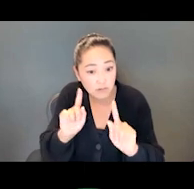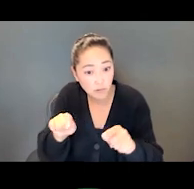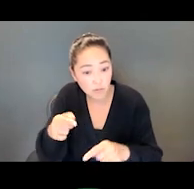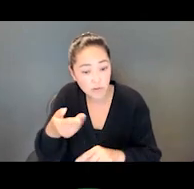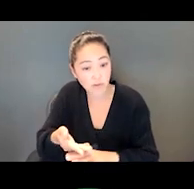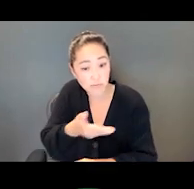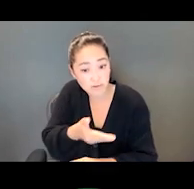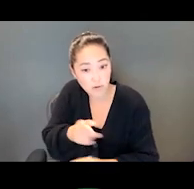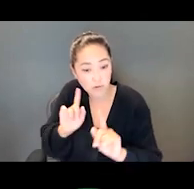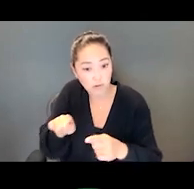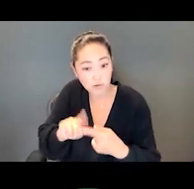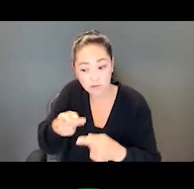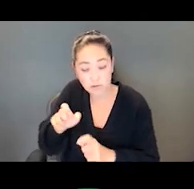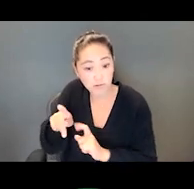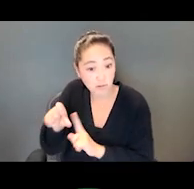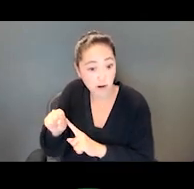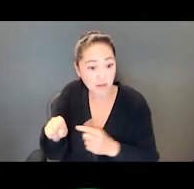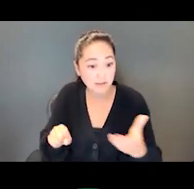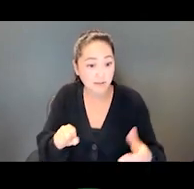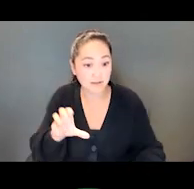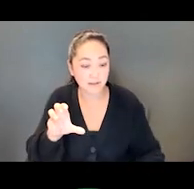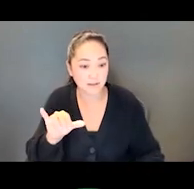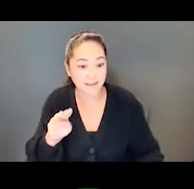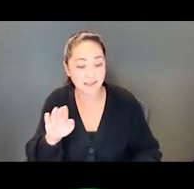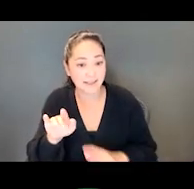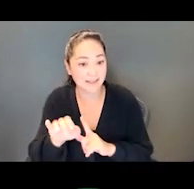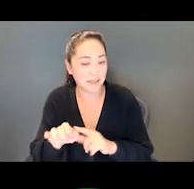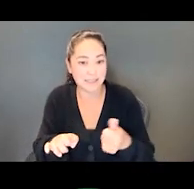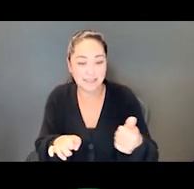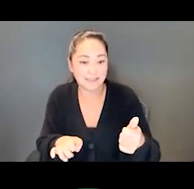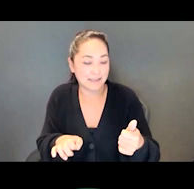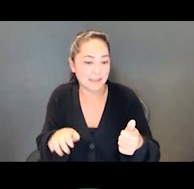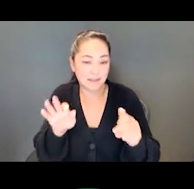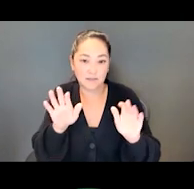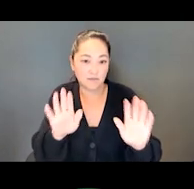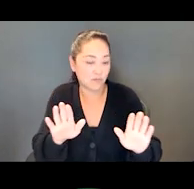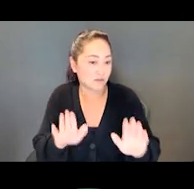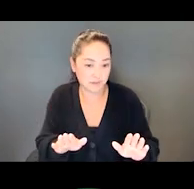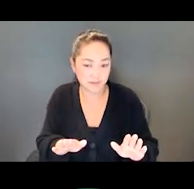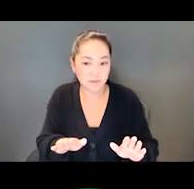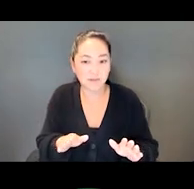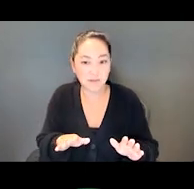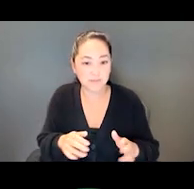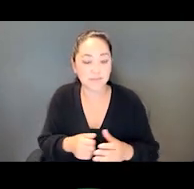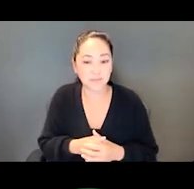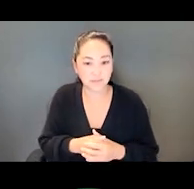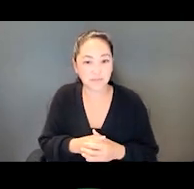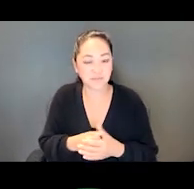discussed over the last few days. I just wanted to add that information. Is about telling stories. And a lot of the time.